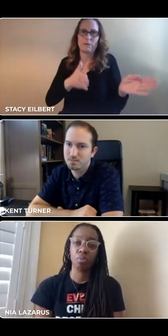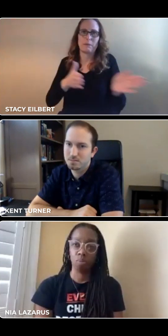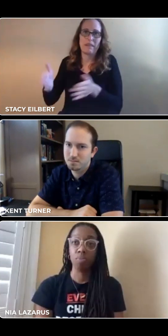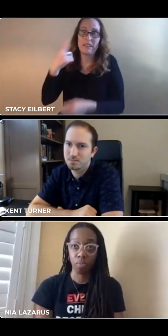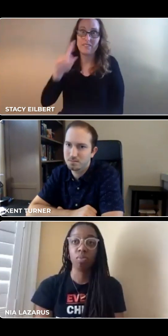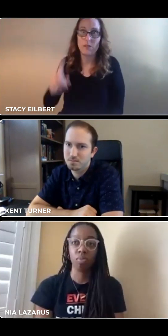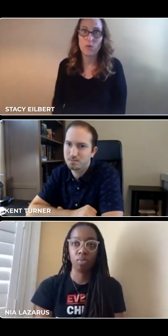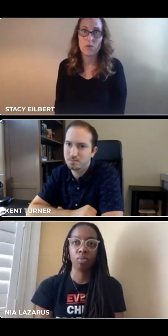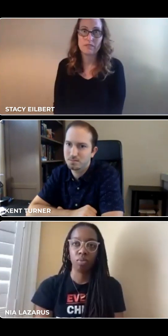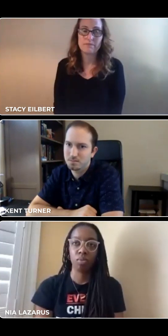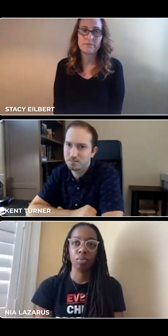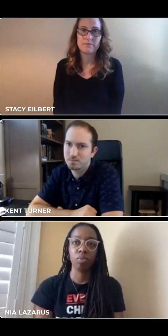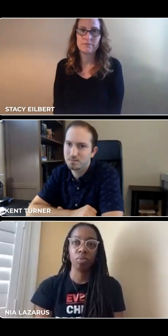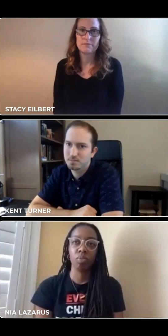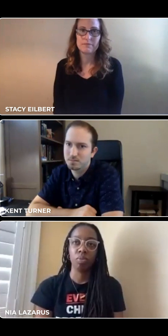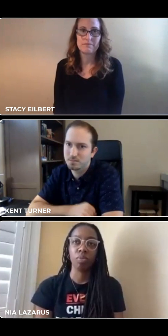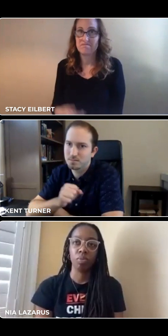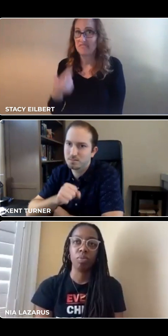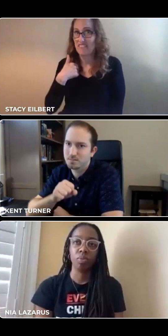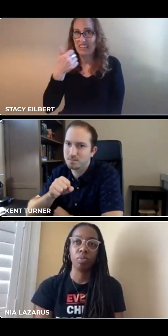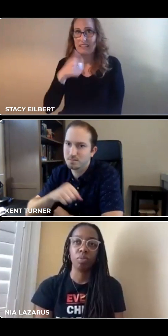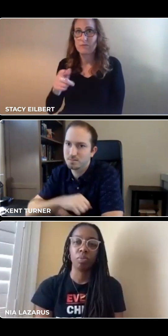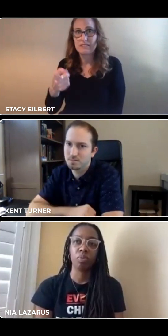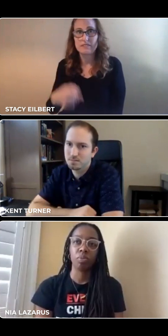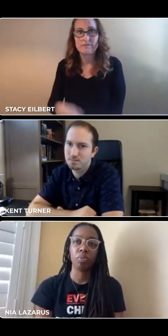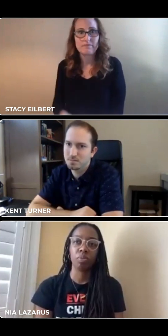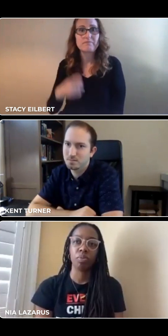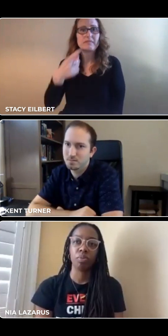I will in the future, and that's definitely something we should be prepared for.